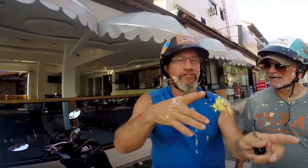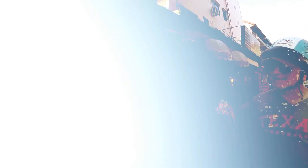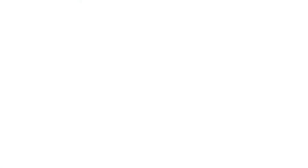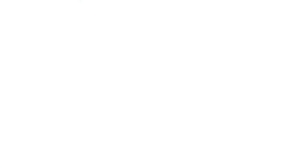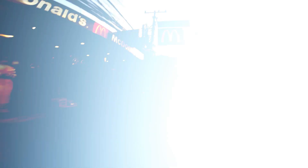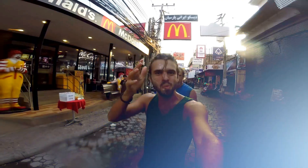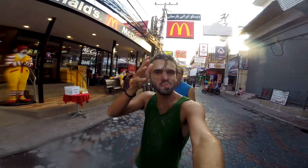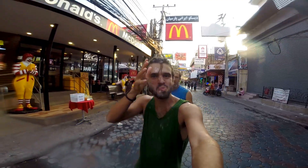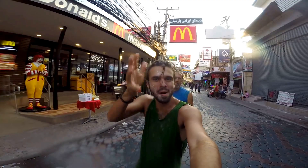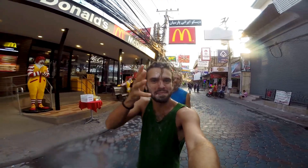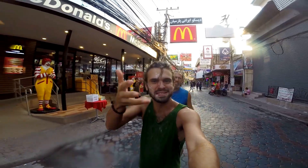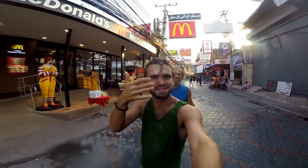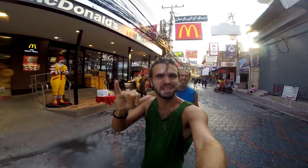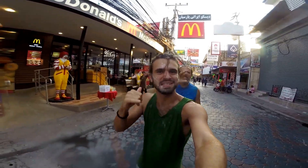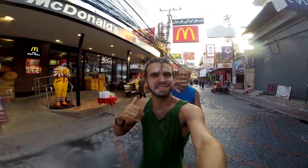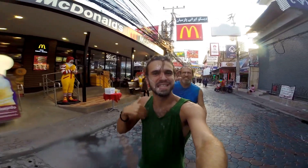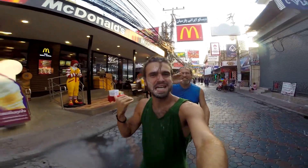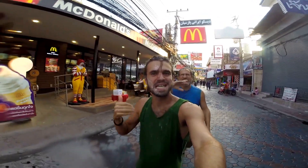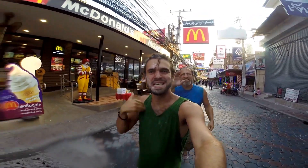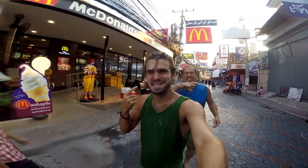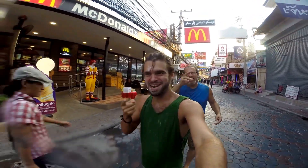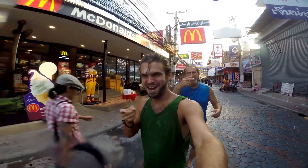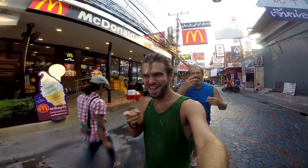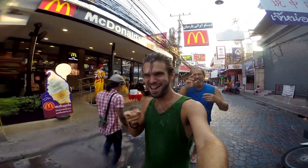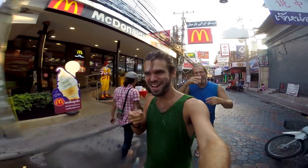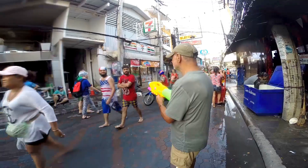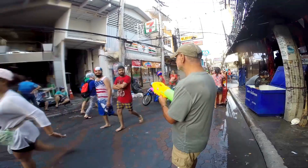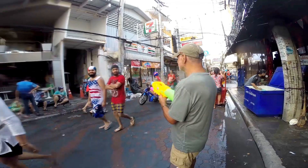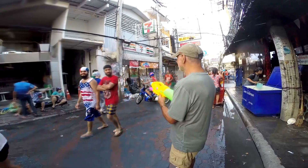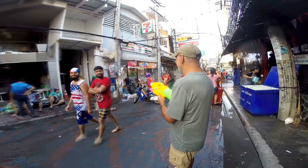Grandpa is still young at heart, take a look at what he is doing.